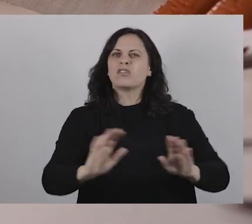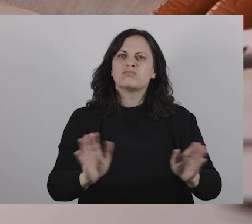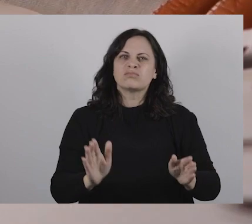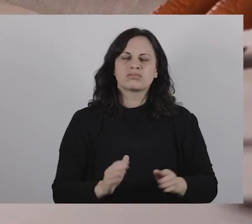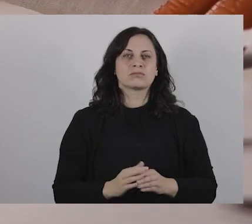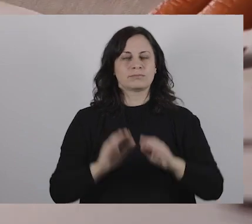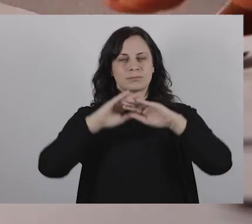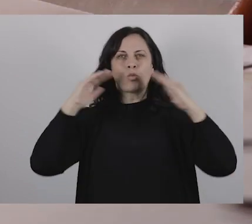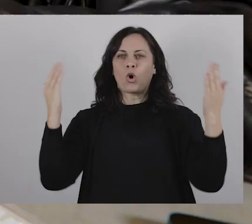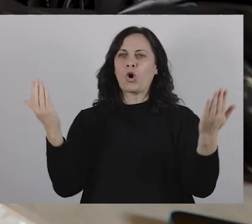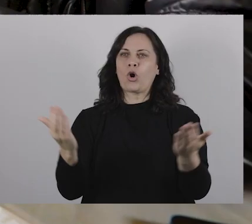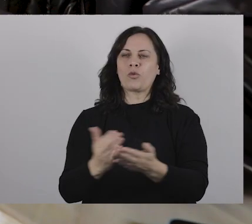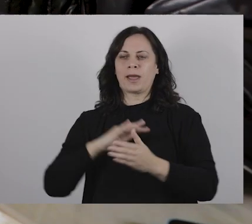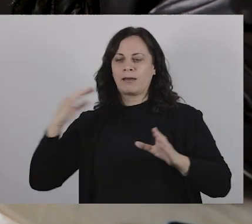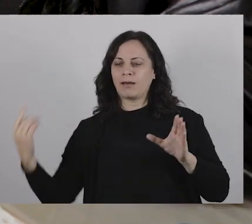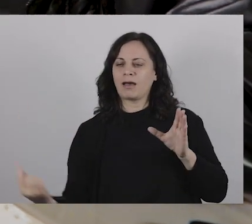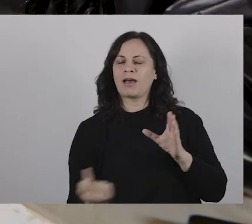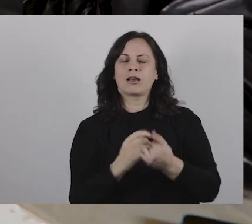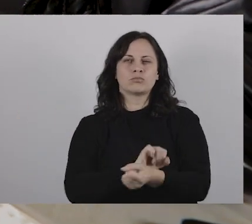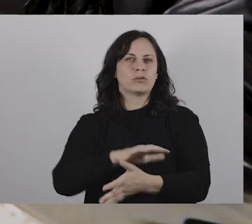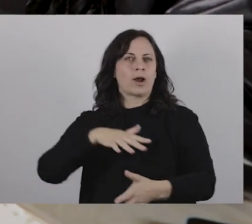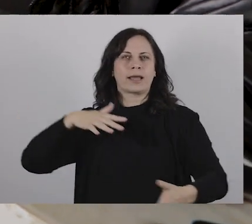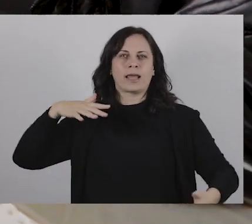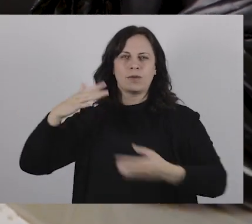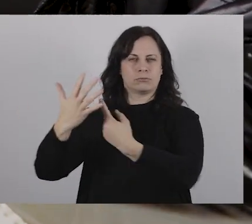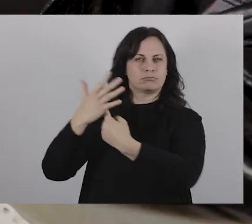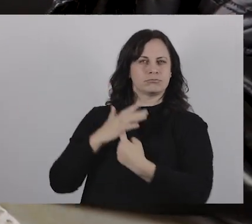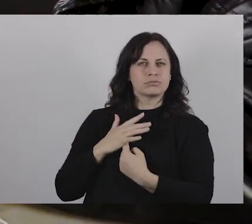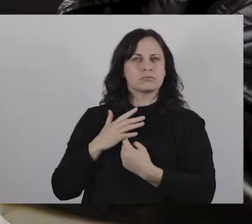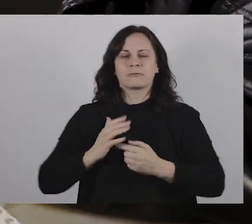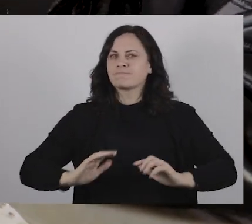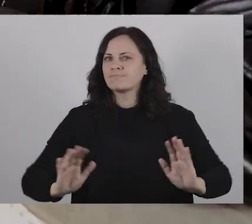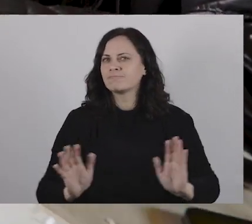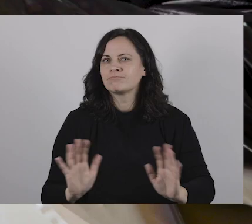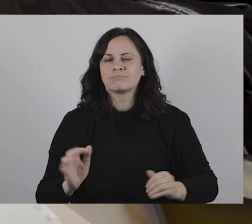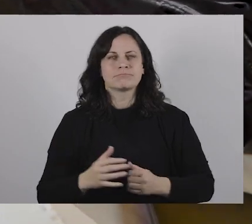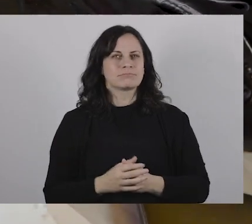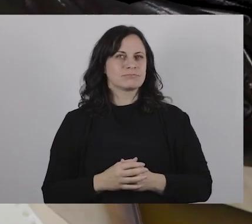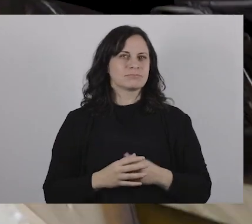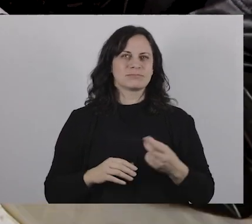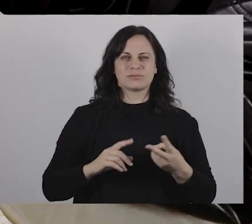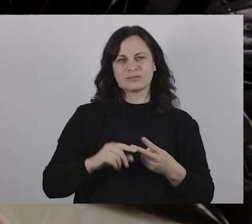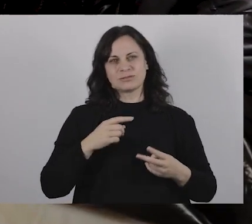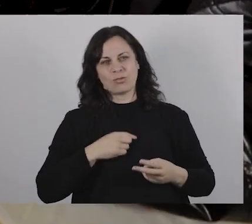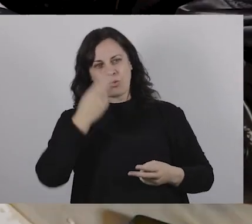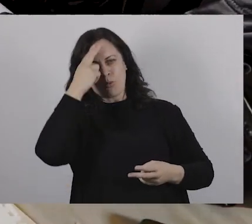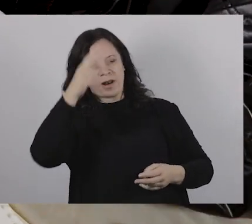where this person can exist freely without persecution, without getting cat-called or...